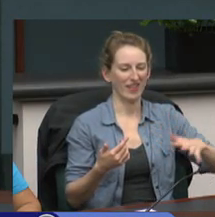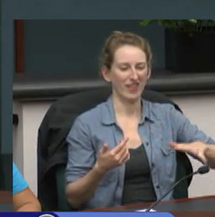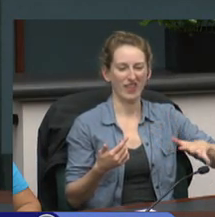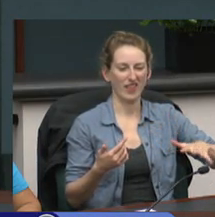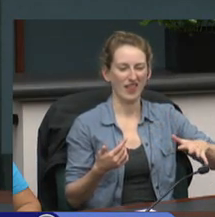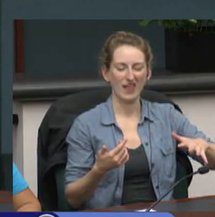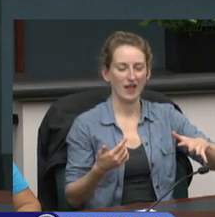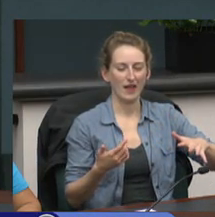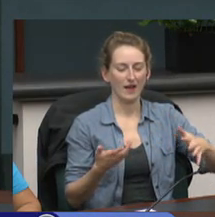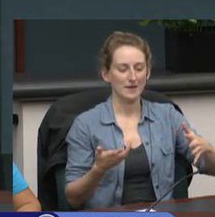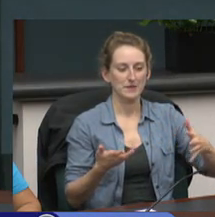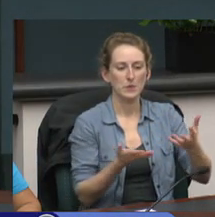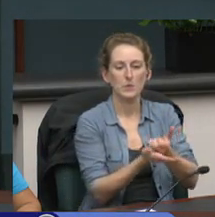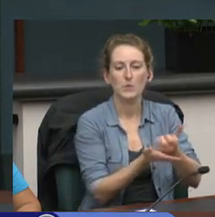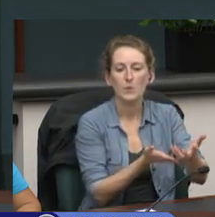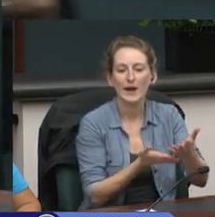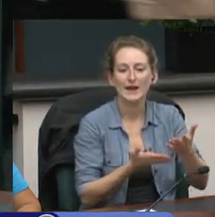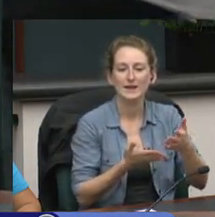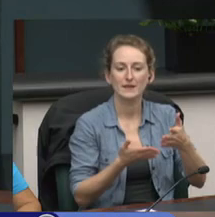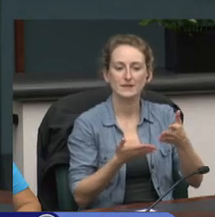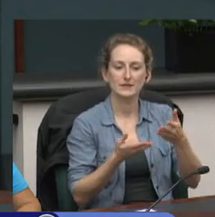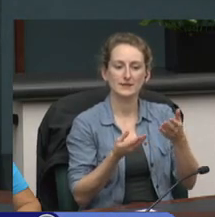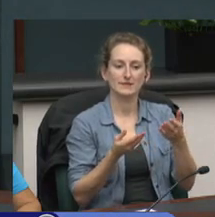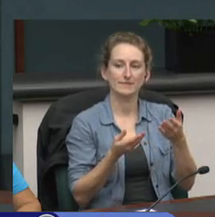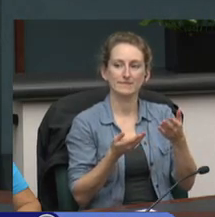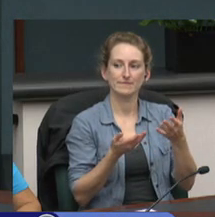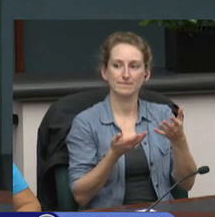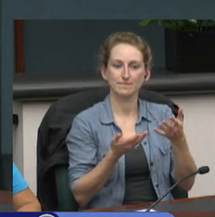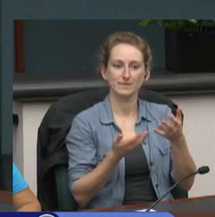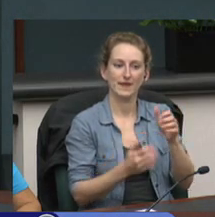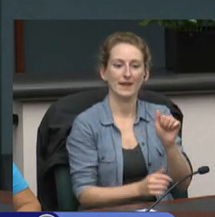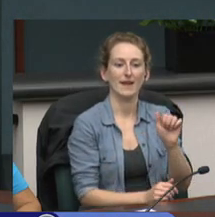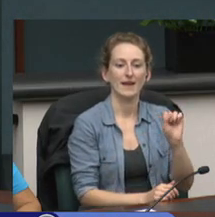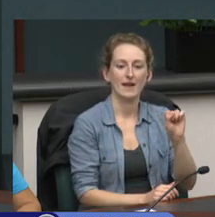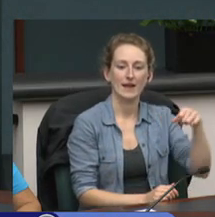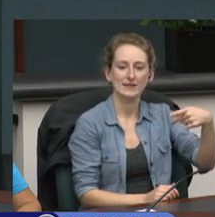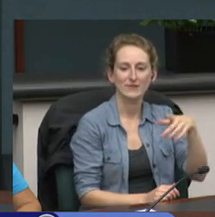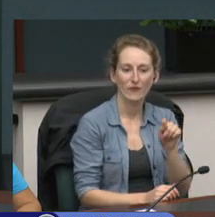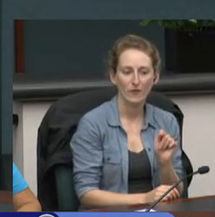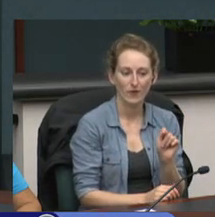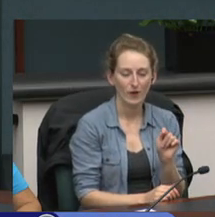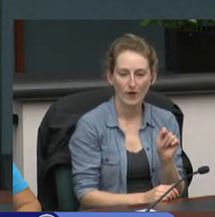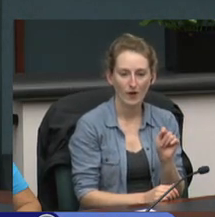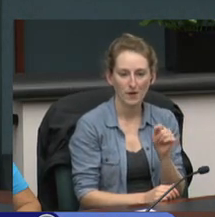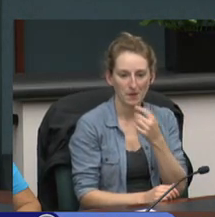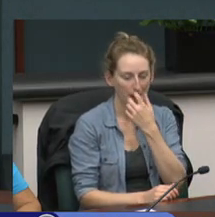it's something we I mean it only belongs in the suburban subdivision and we've